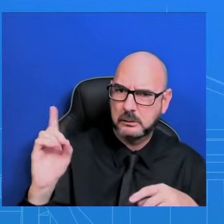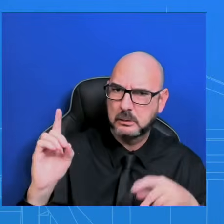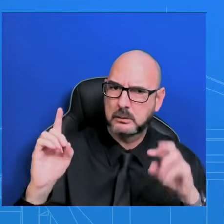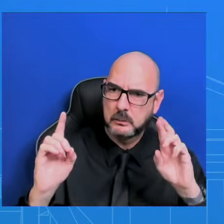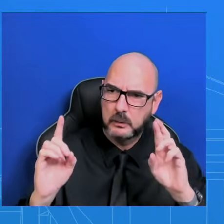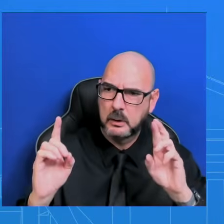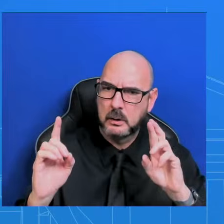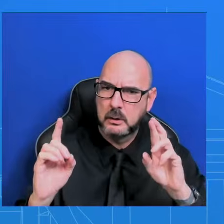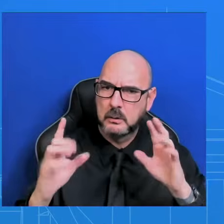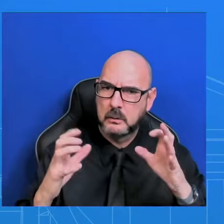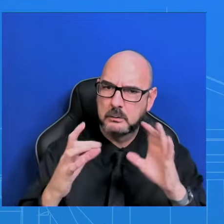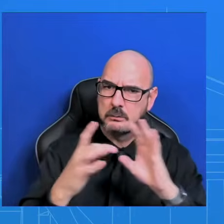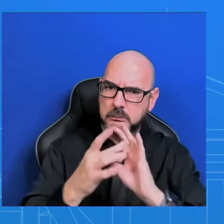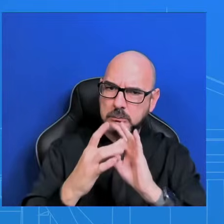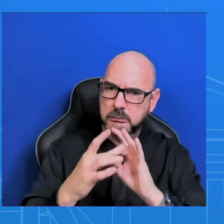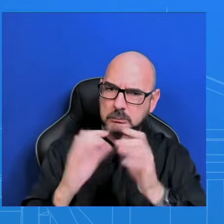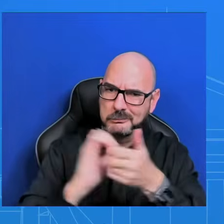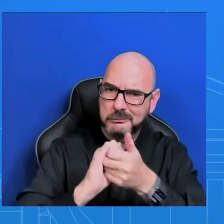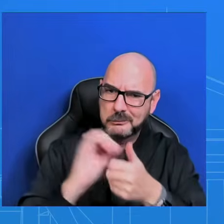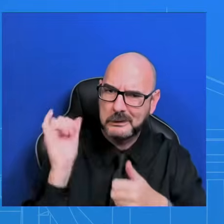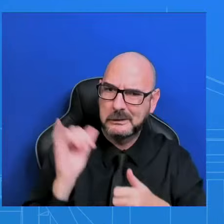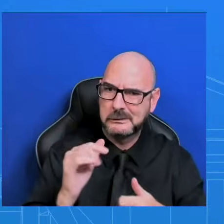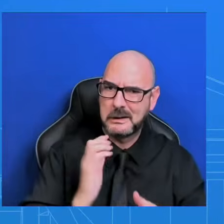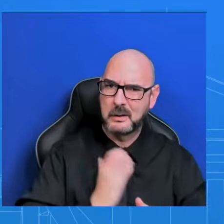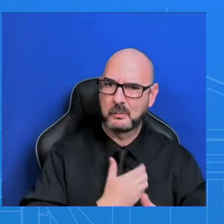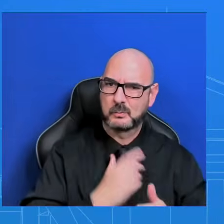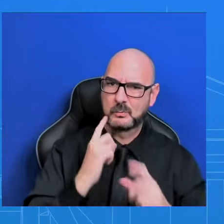The Press: On the constitutionality portion, though, I saw that there was a memo